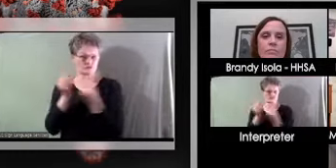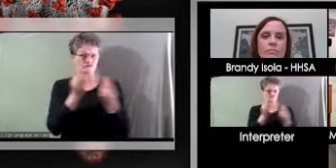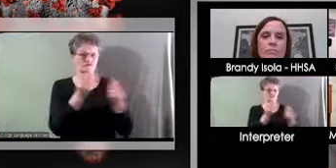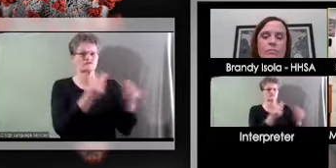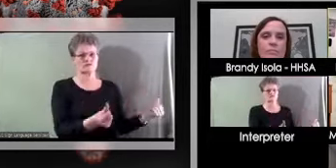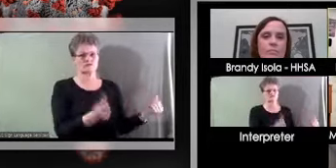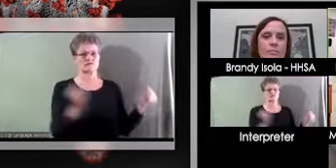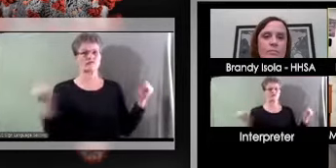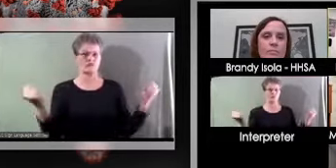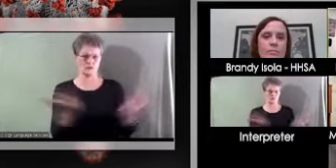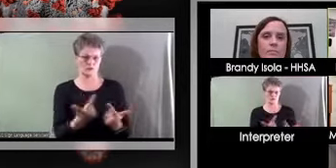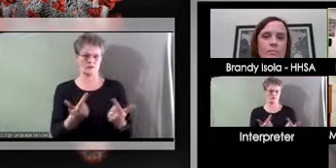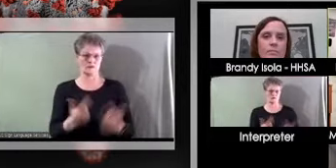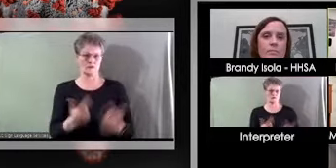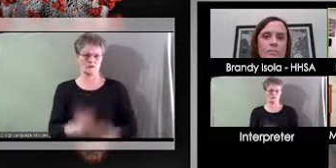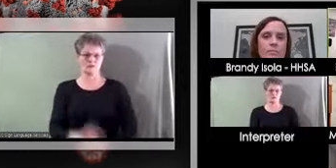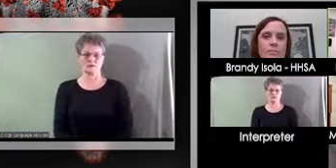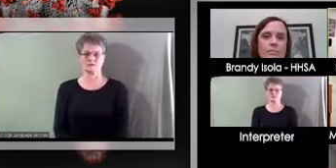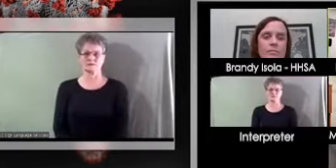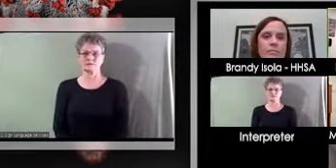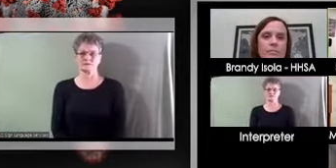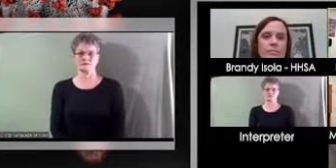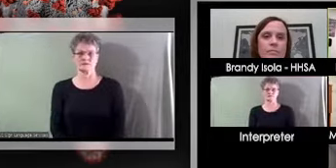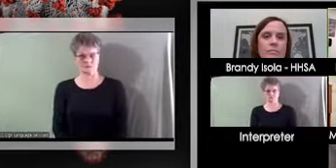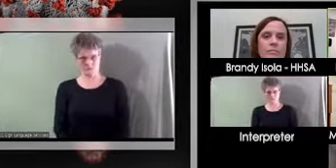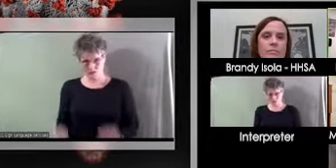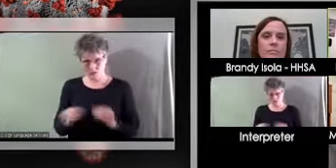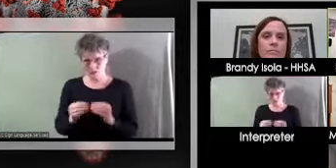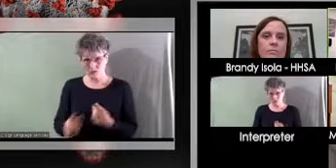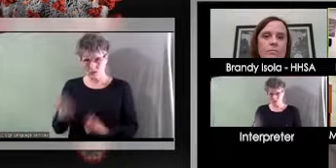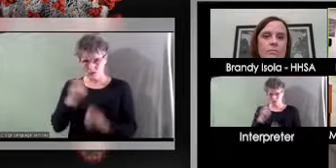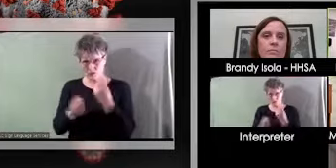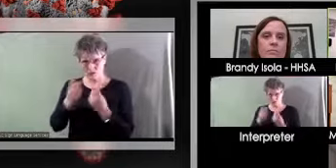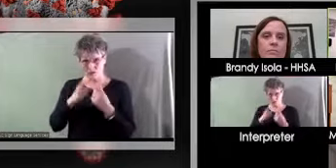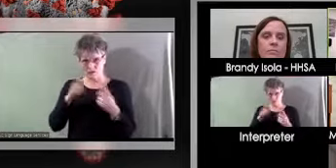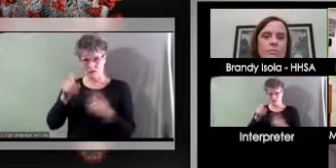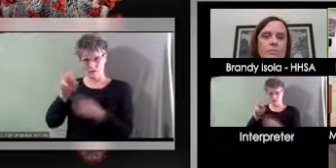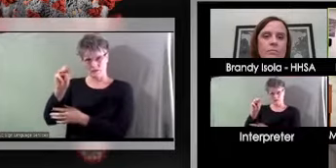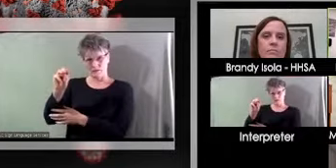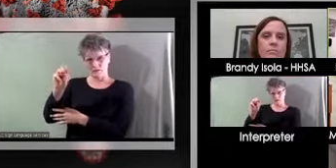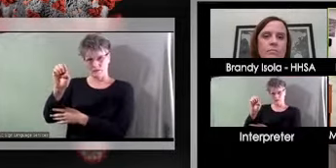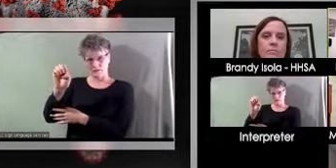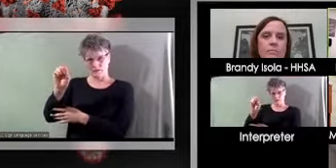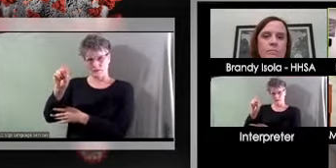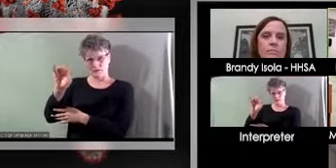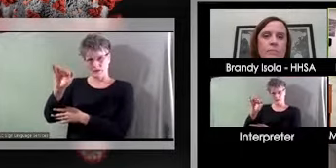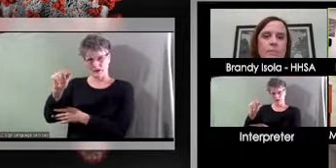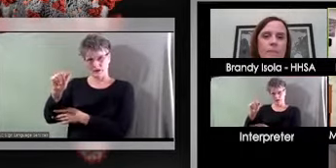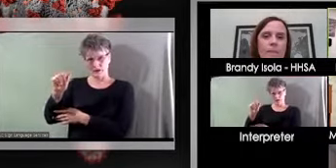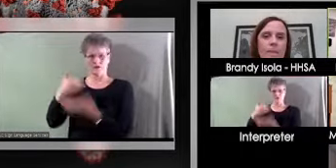Other questions from our media before we get into the handful of questions we have from other folks?